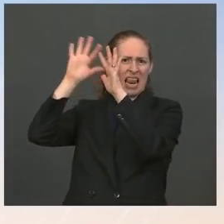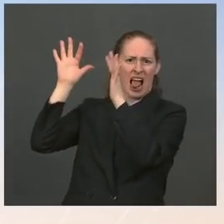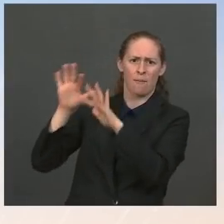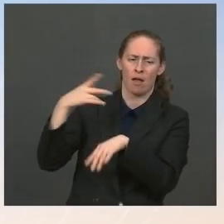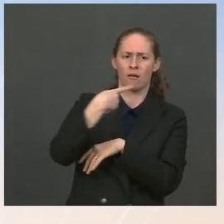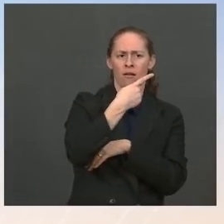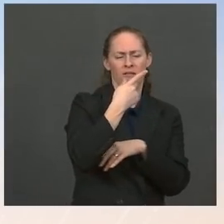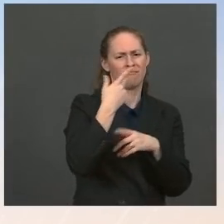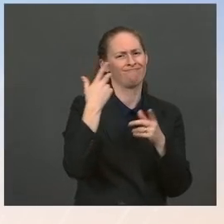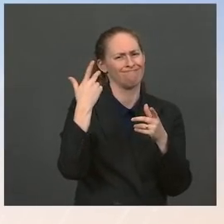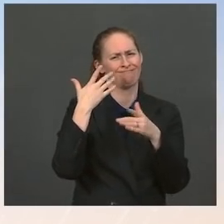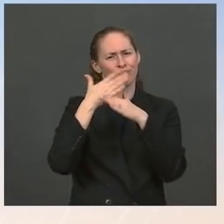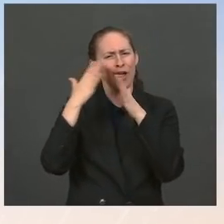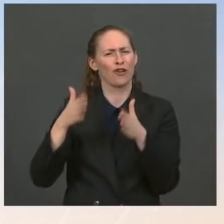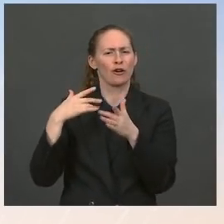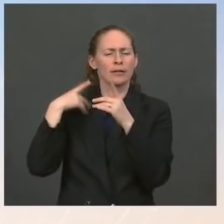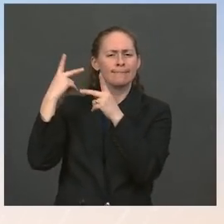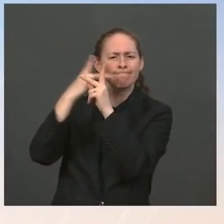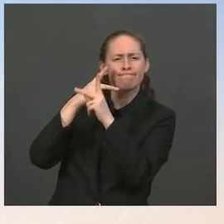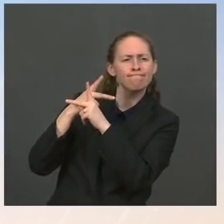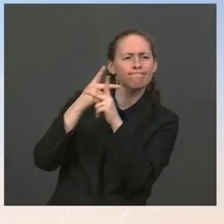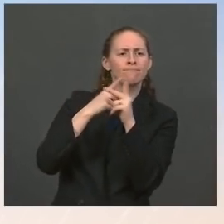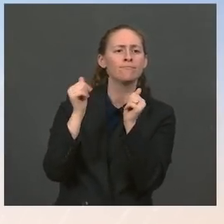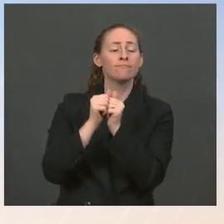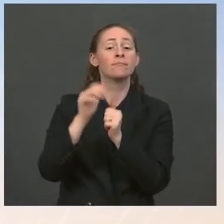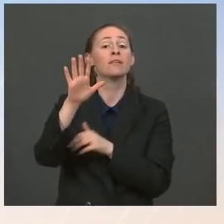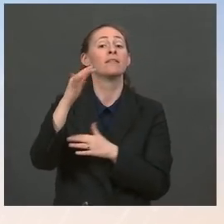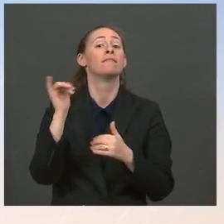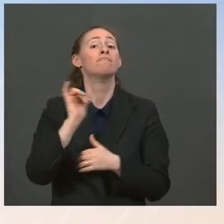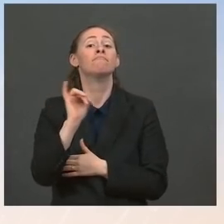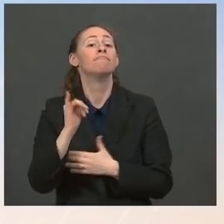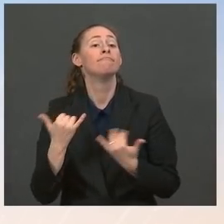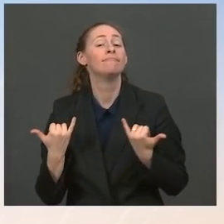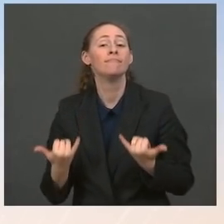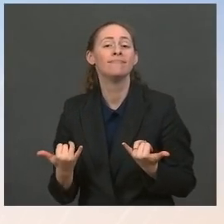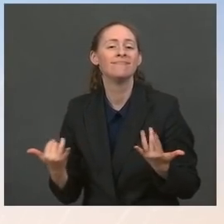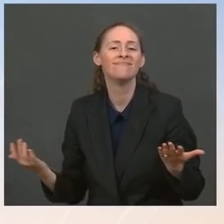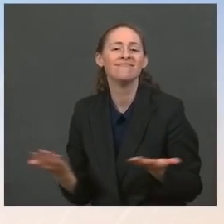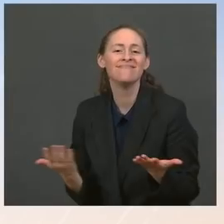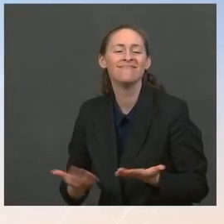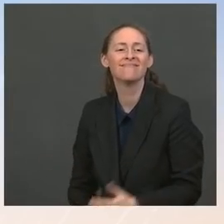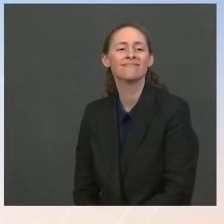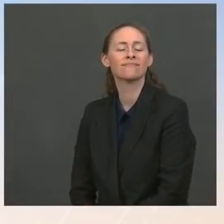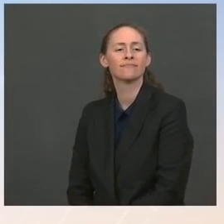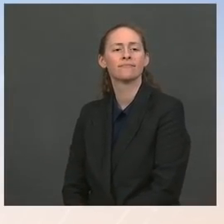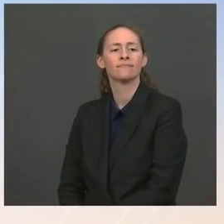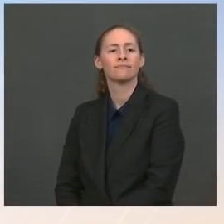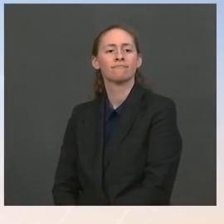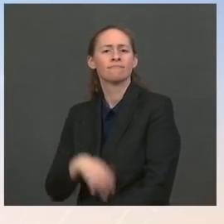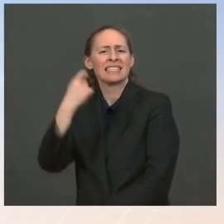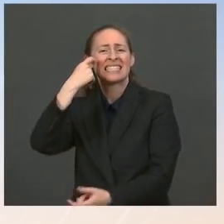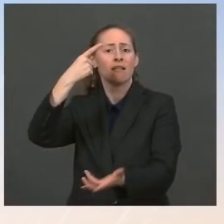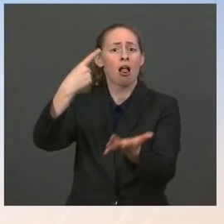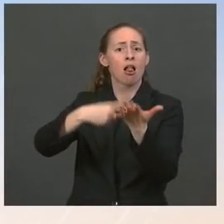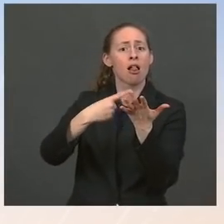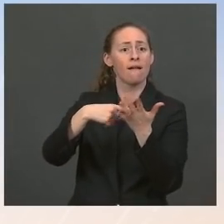I will also add this, too: is that the current -- the current Line 5 pipeline is subject to litigation between Enbridge and the state of Michigan.